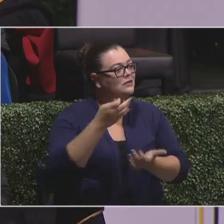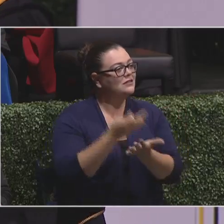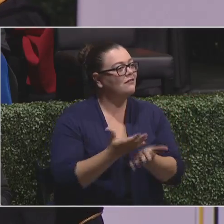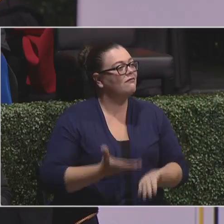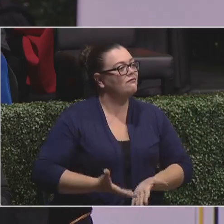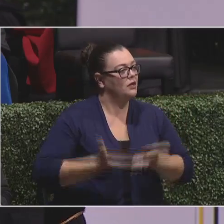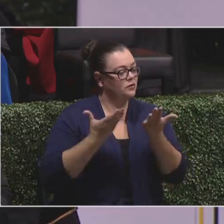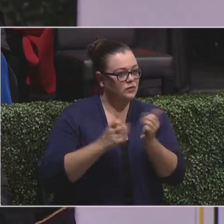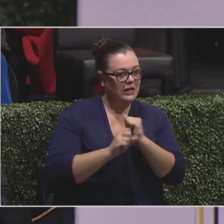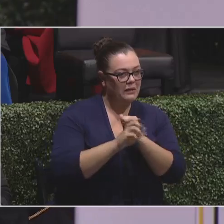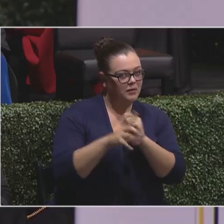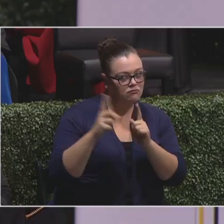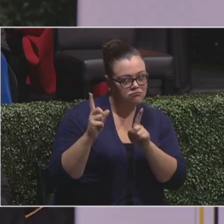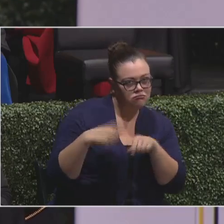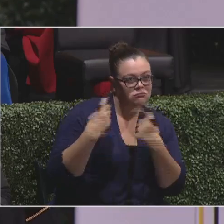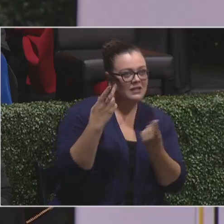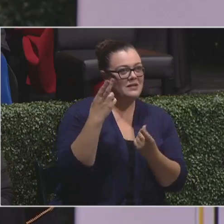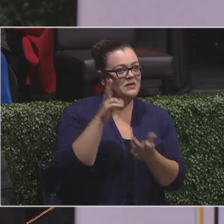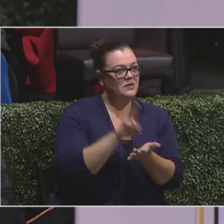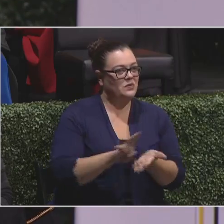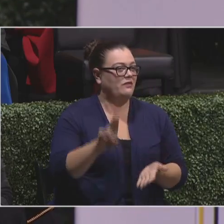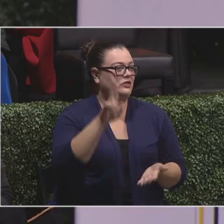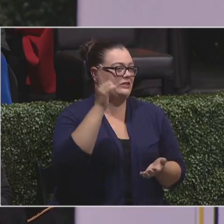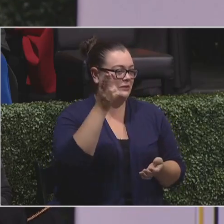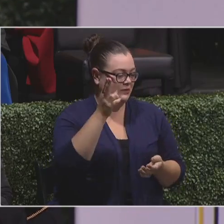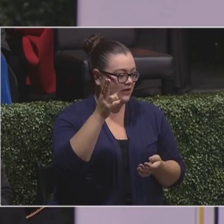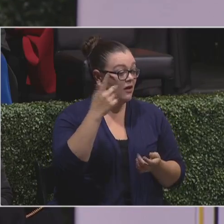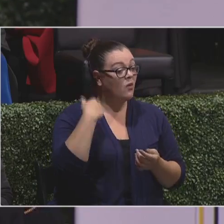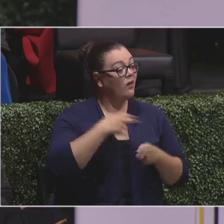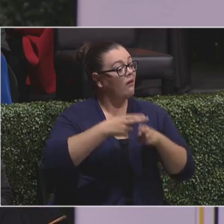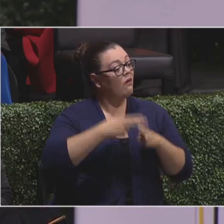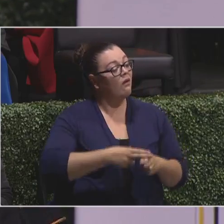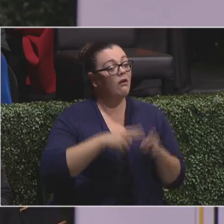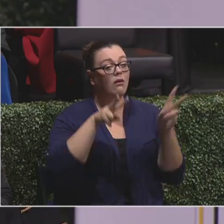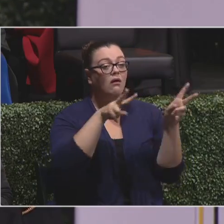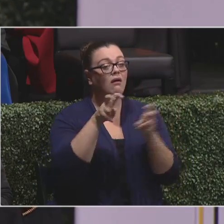IN THAT CONNECTION, THE PLACE THAT WE LOVE GREATER LOS A NGELES, HAS GIVEN US